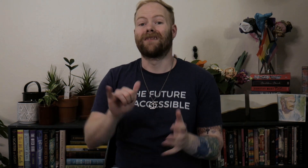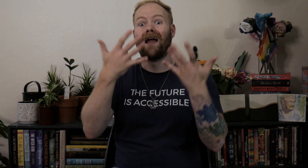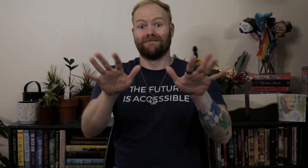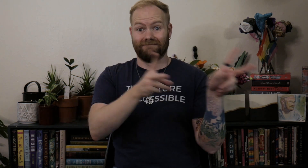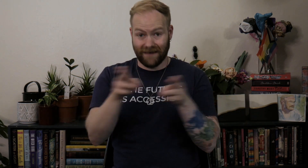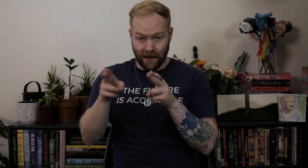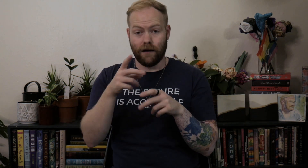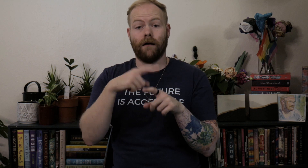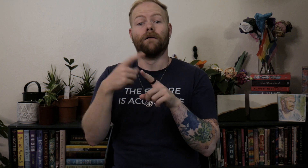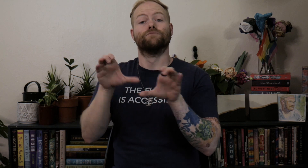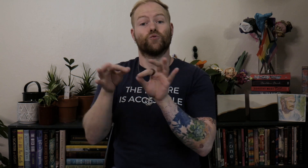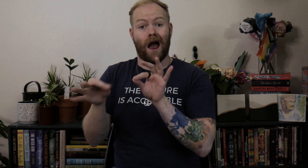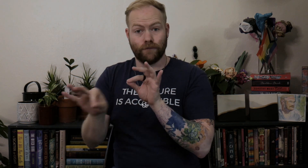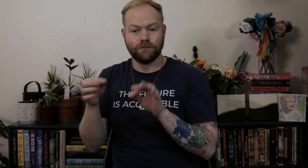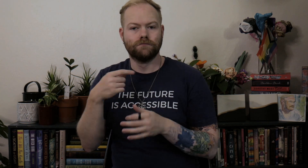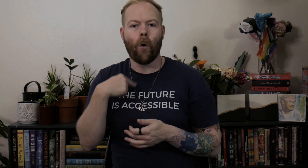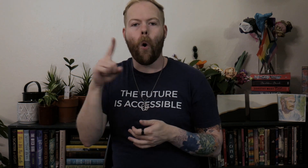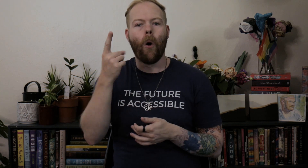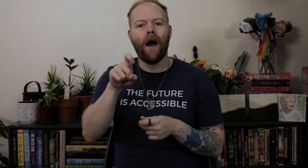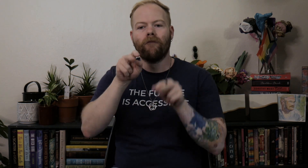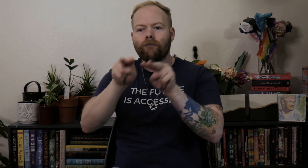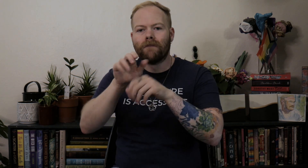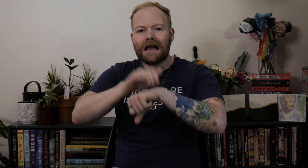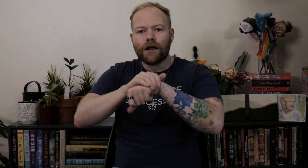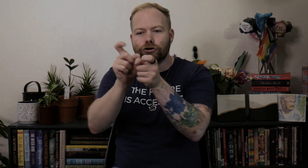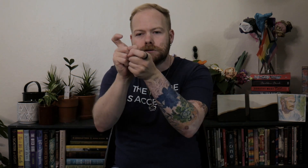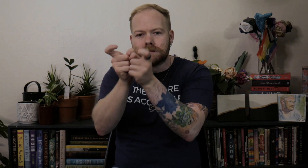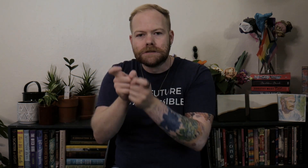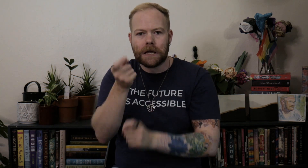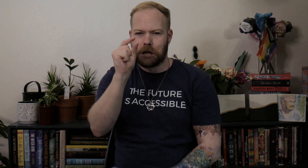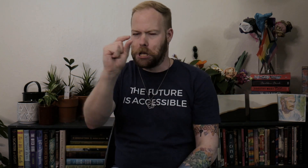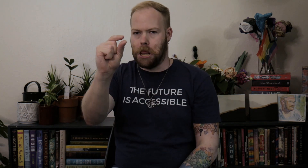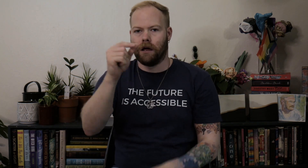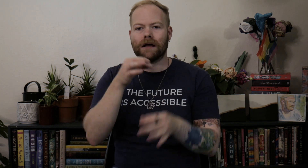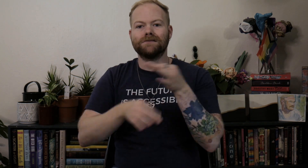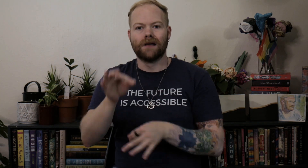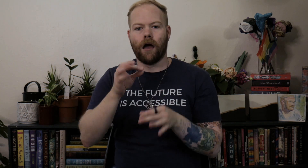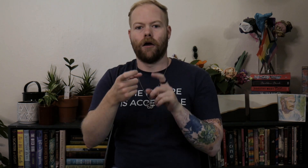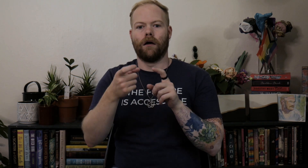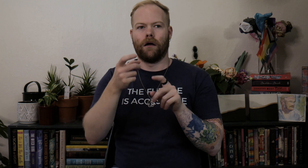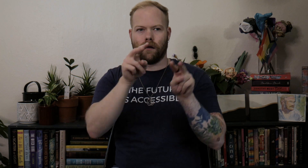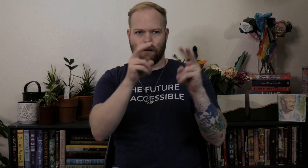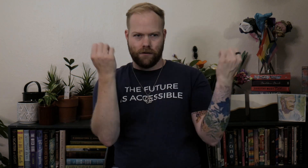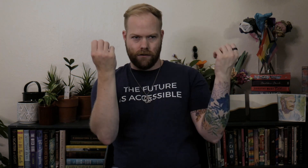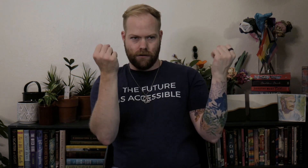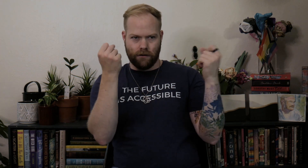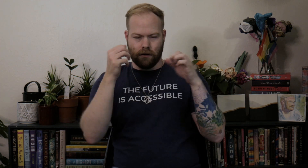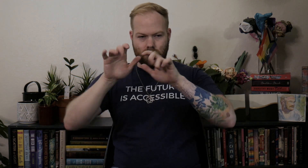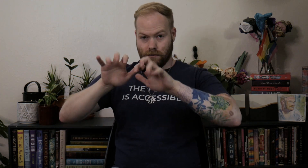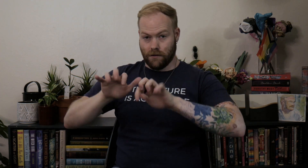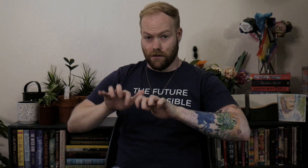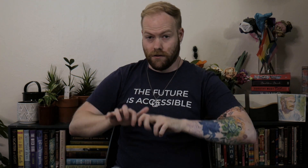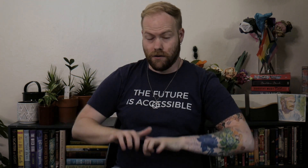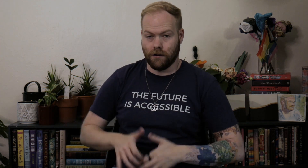Then when I go into captioning, I only have to do minor tweaks to the English, rather than translating from scratch.